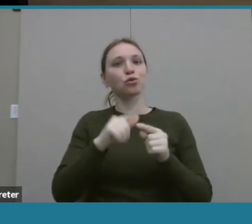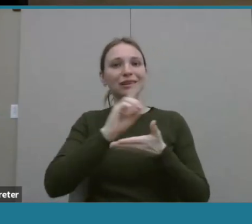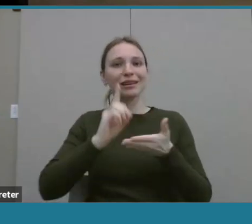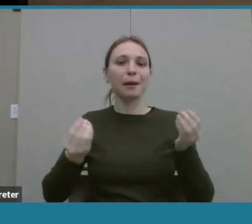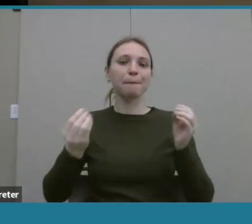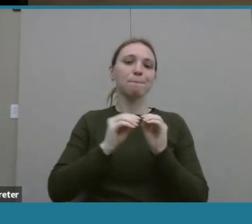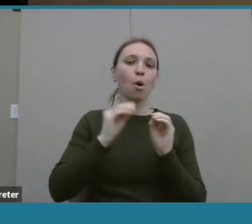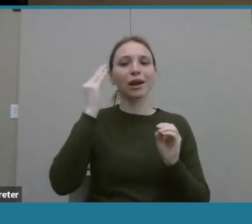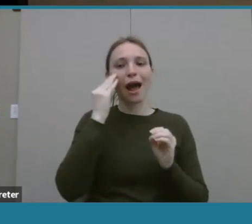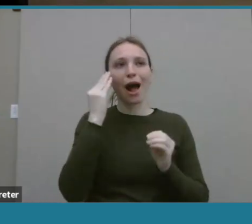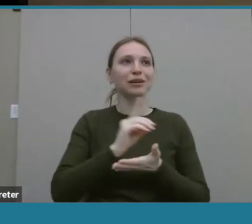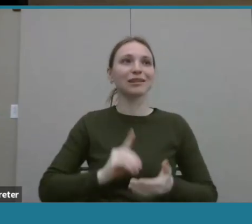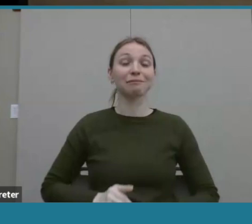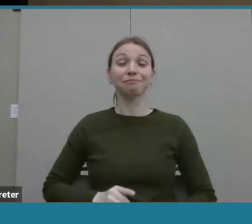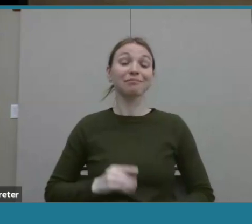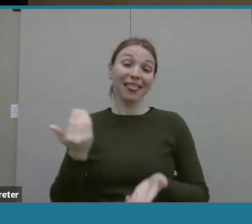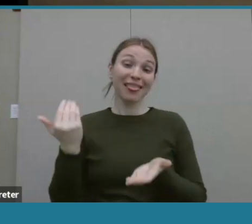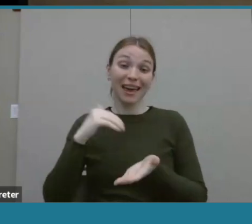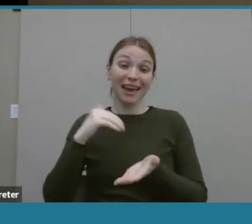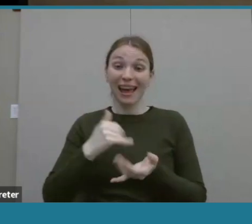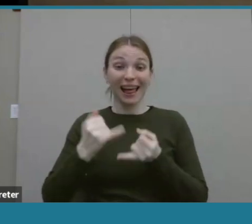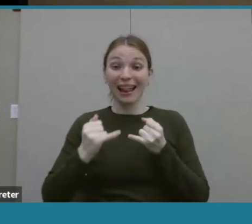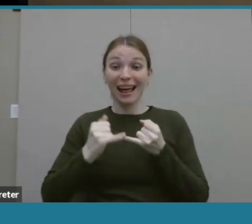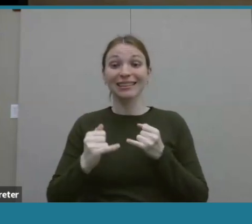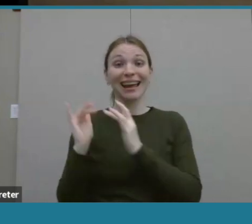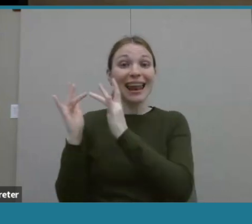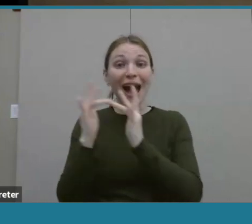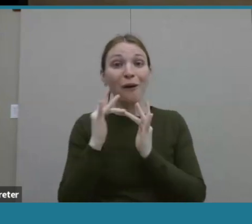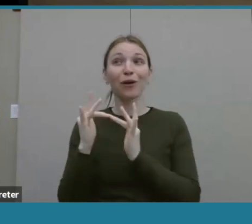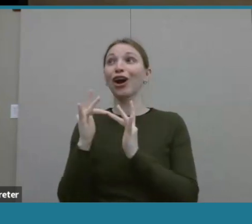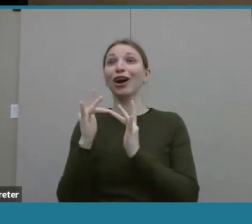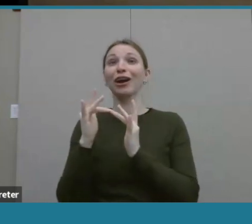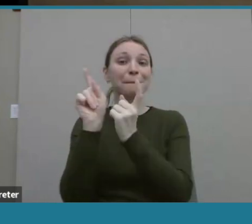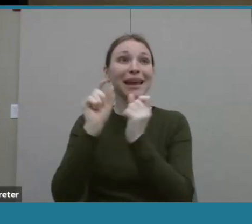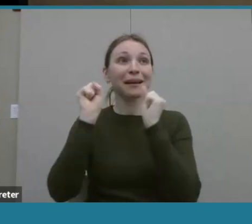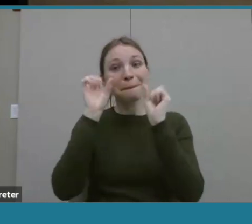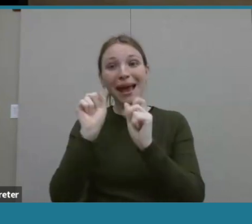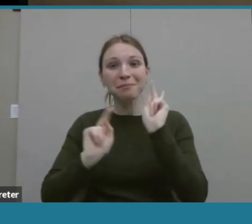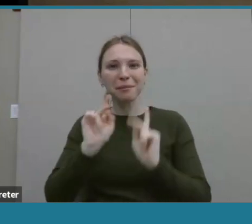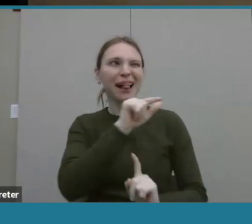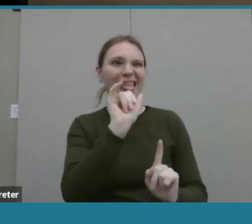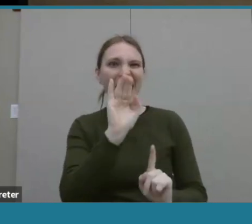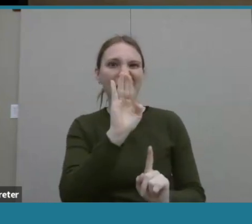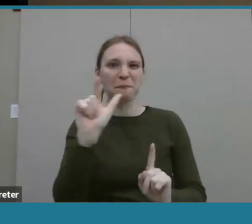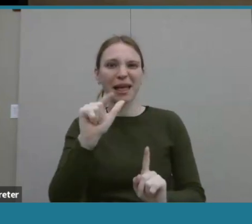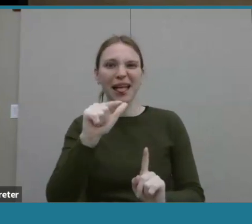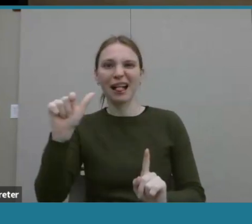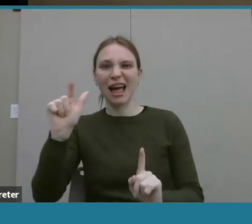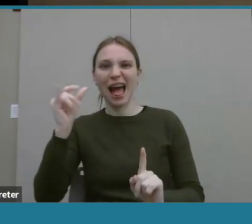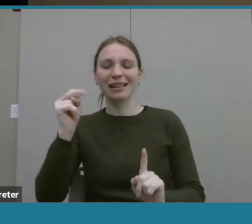And again, finally, networking and meeting amazing people like Bill and Allison and having the opportunity to better the community.